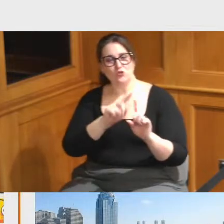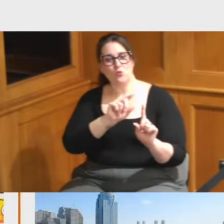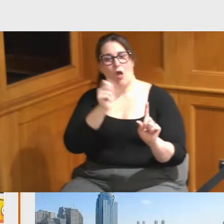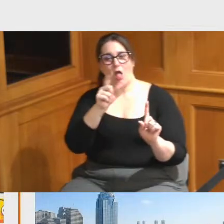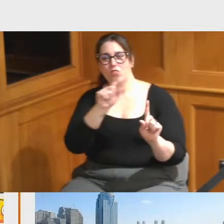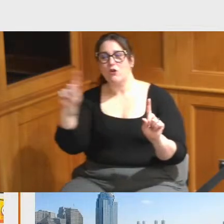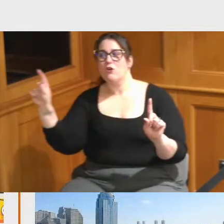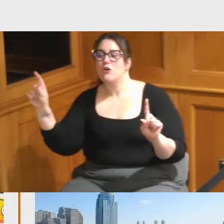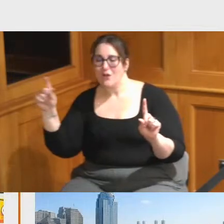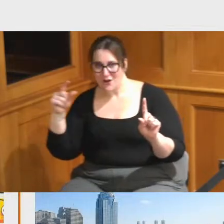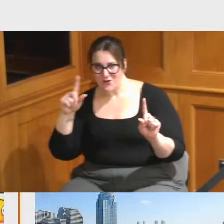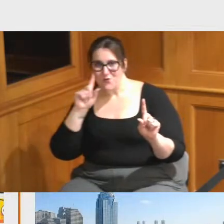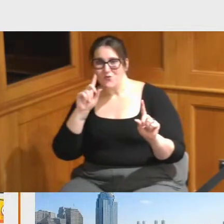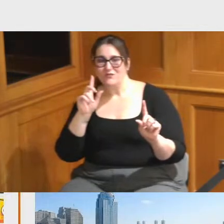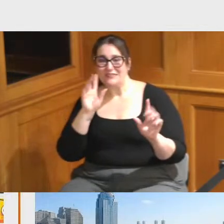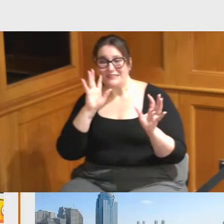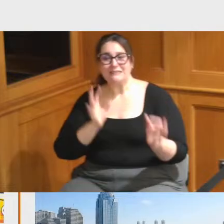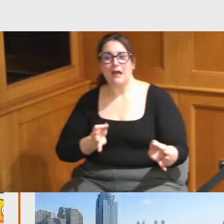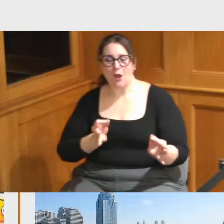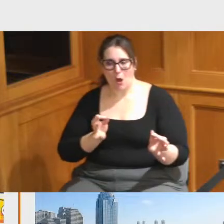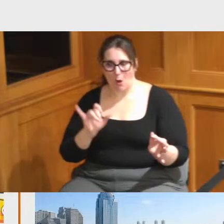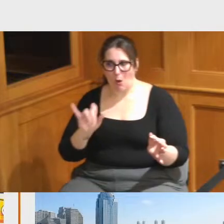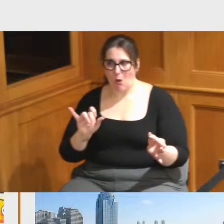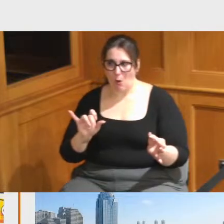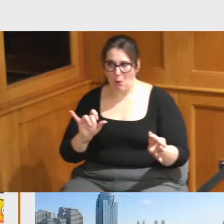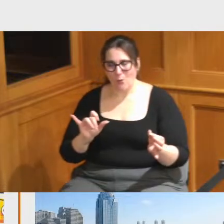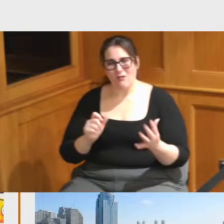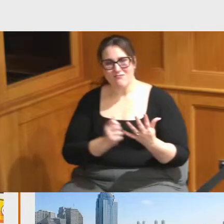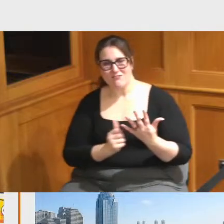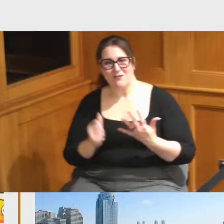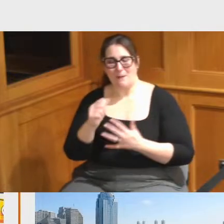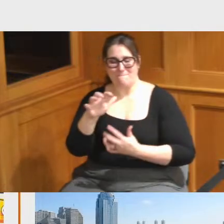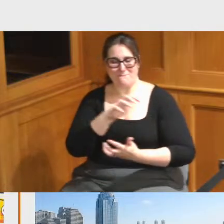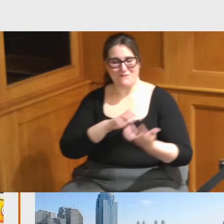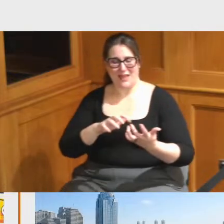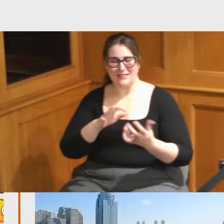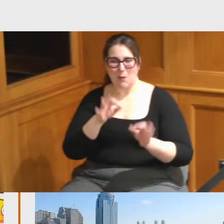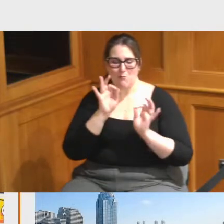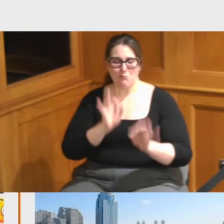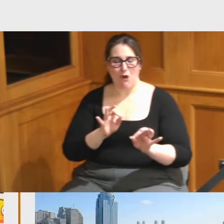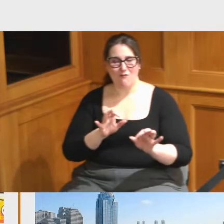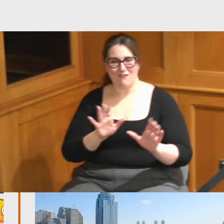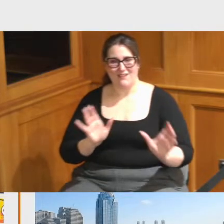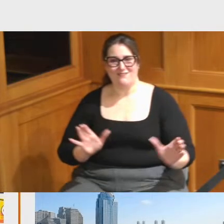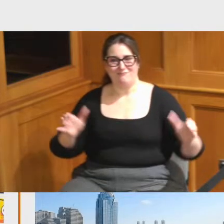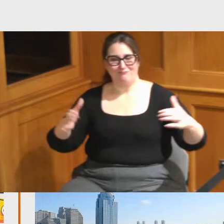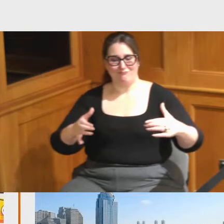the recommendations that this is I think the premier mix of cultural assets, sports venues,